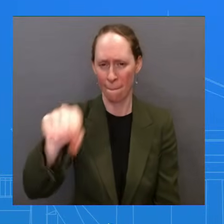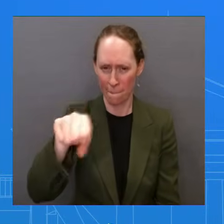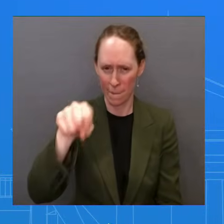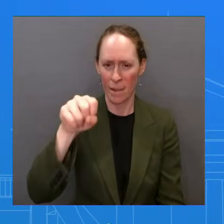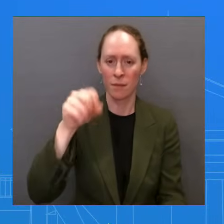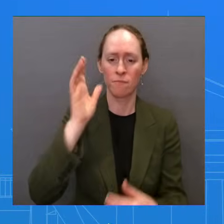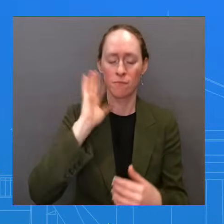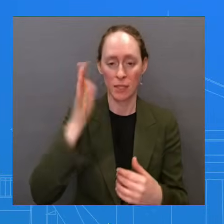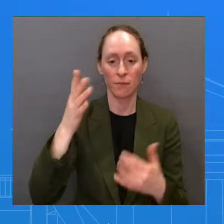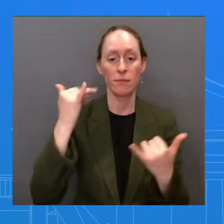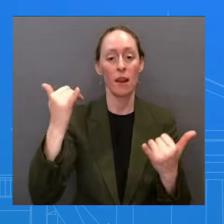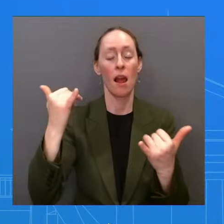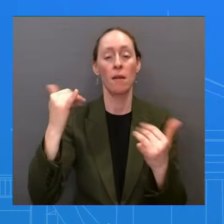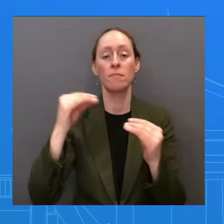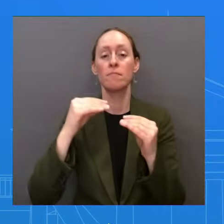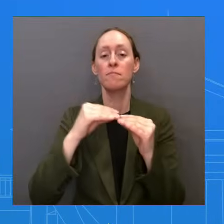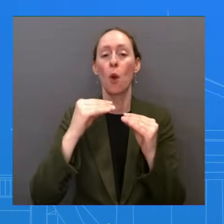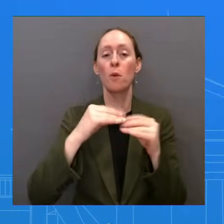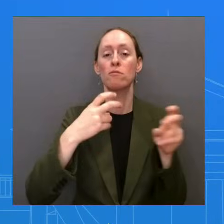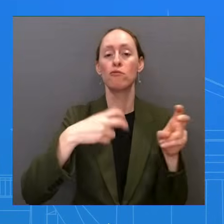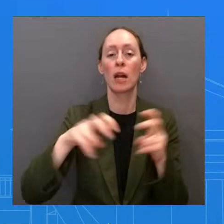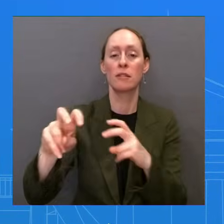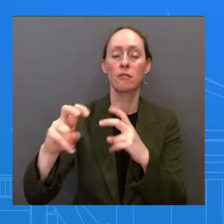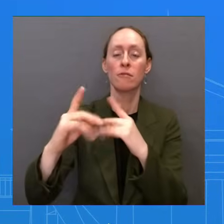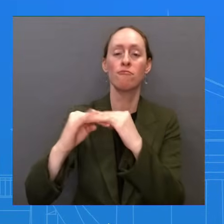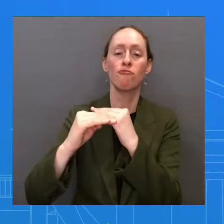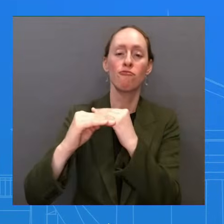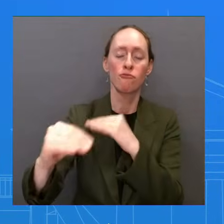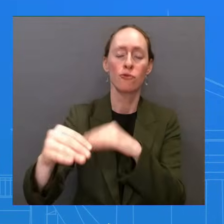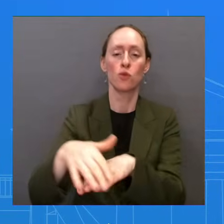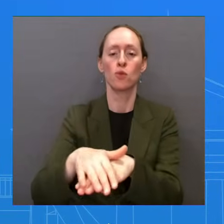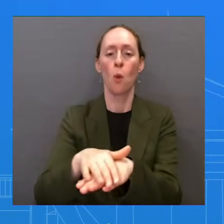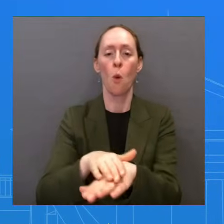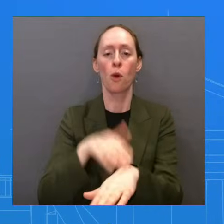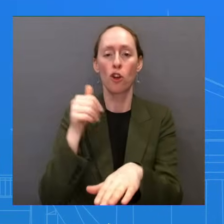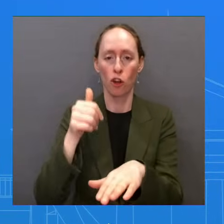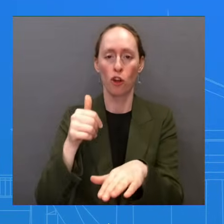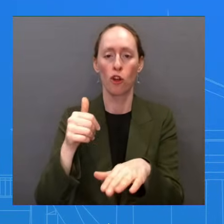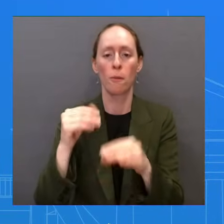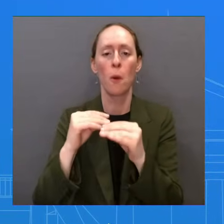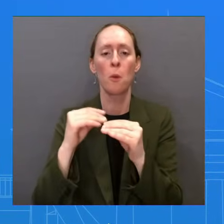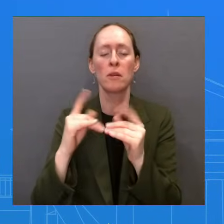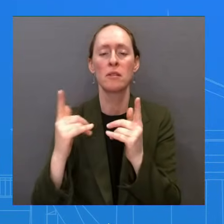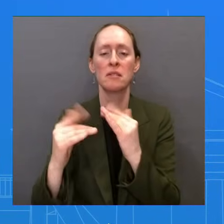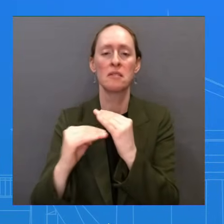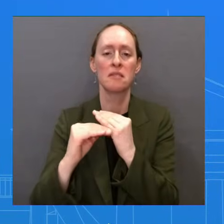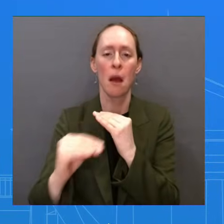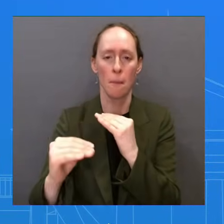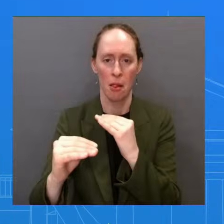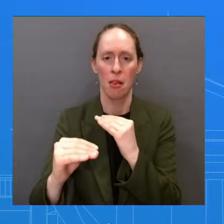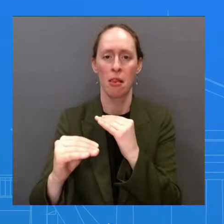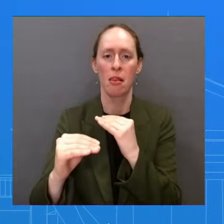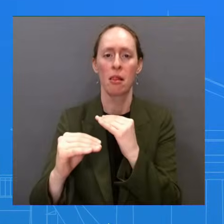We're seeing -- we're seeing the 12-point -- more than 12.6 million jobs have been created. We're seeing unemployment under 4 percent,